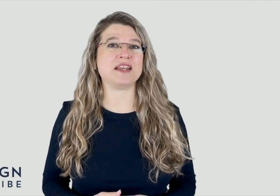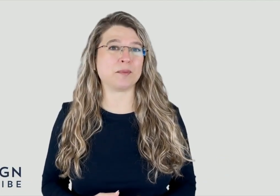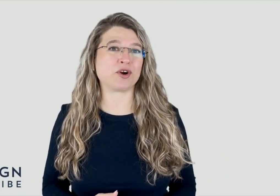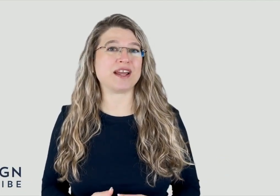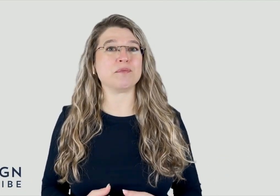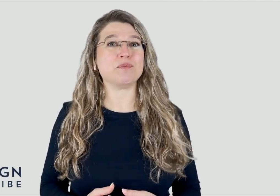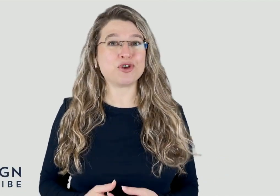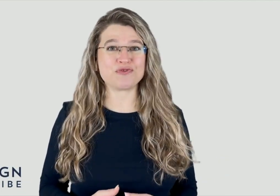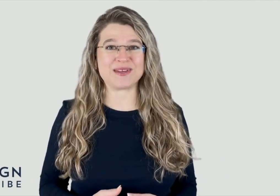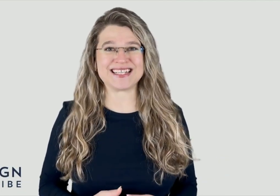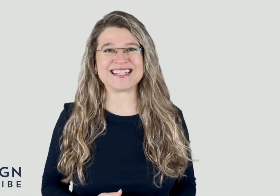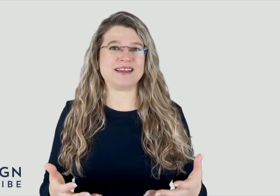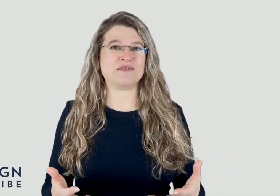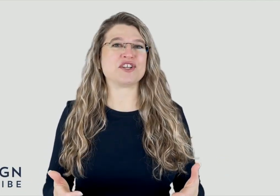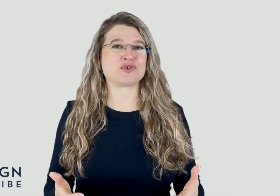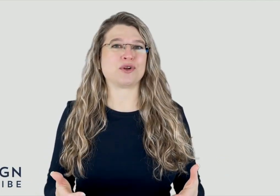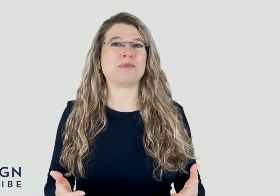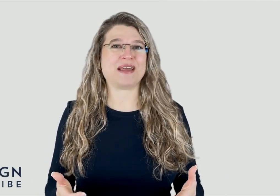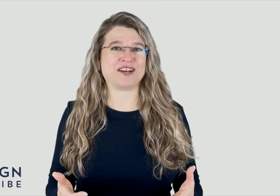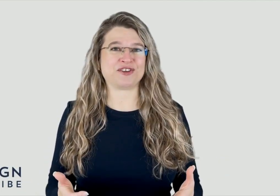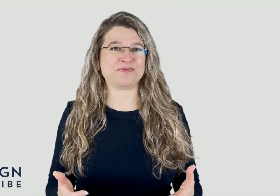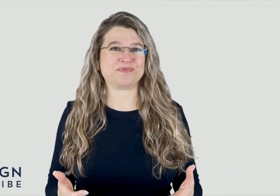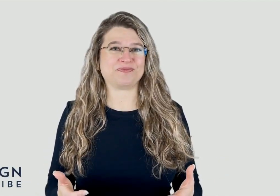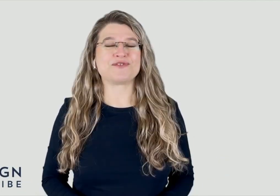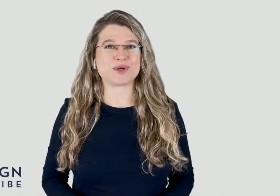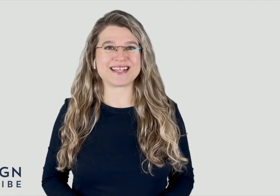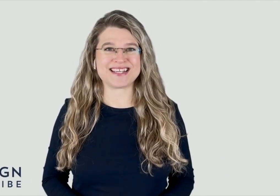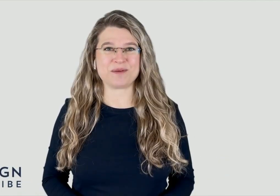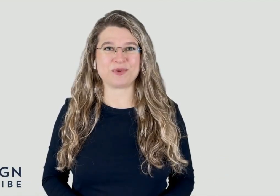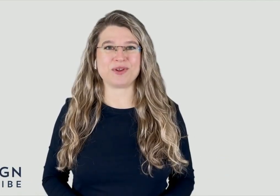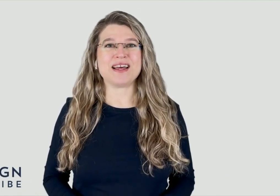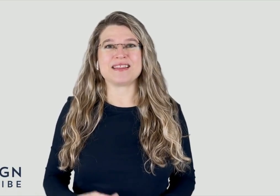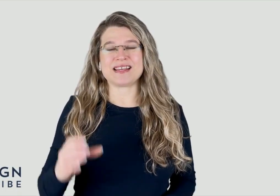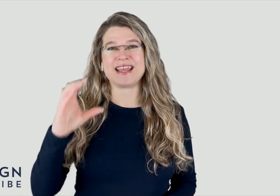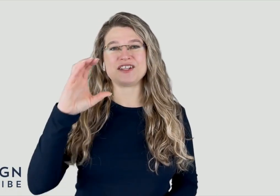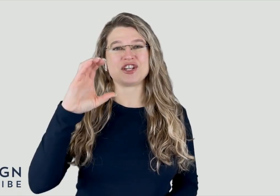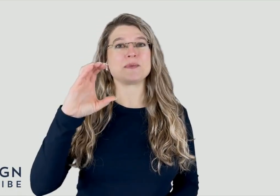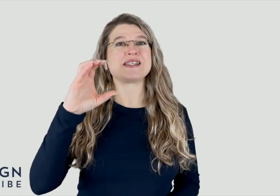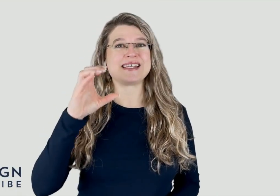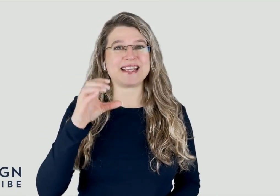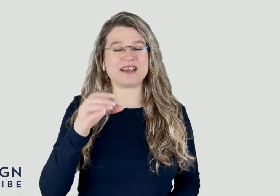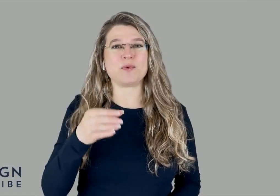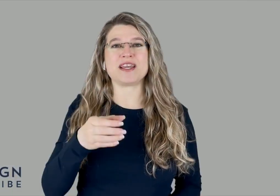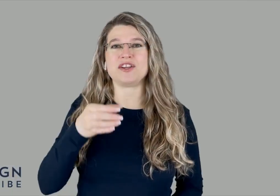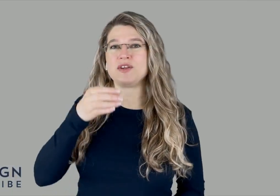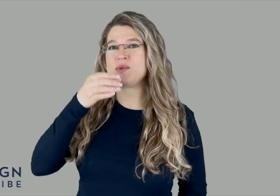number, and movement in visual manner. For example, the handshape C we can use